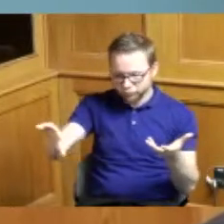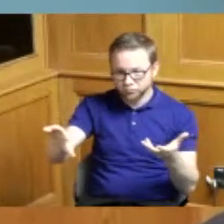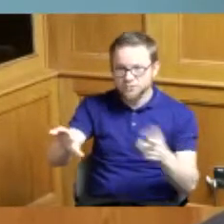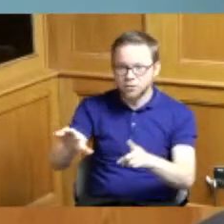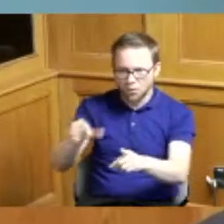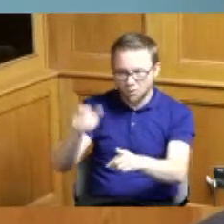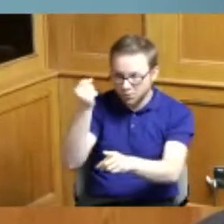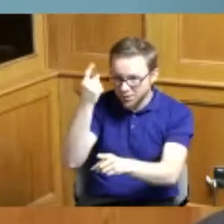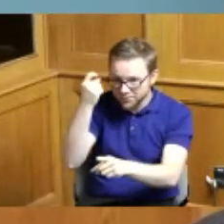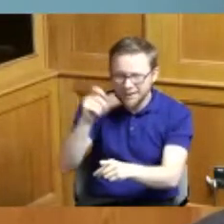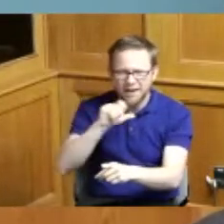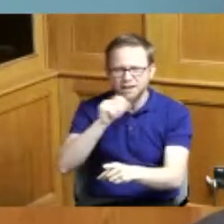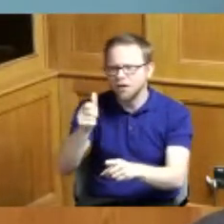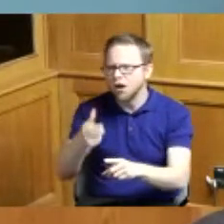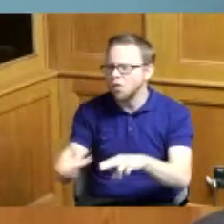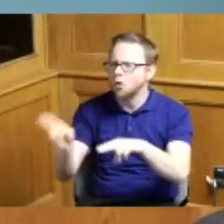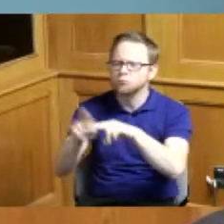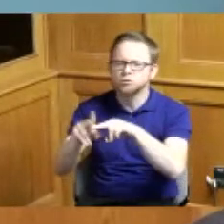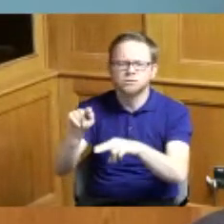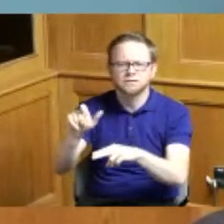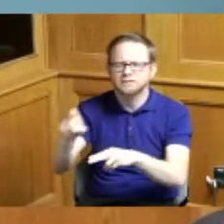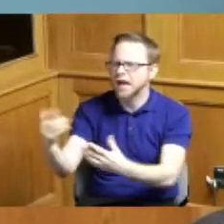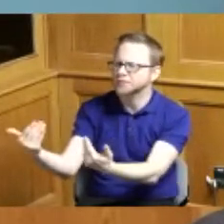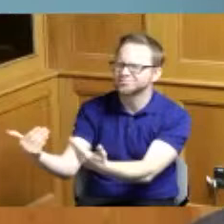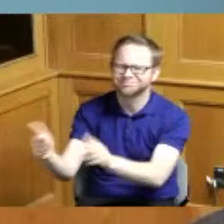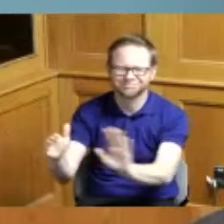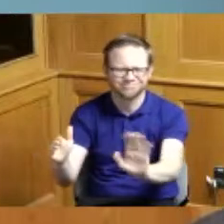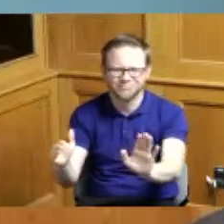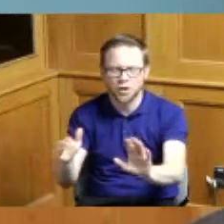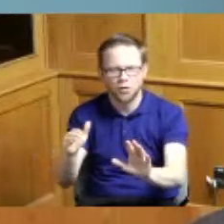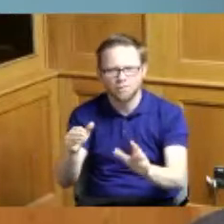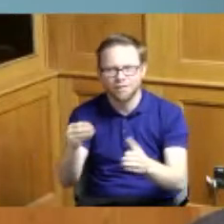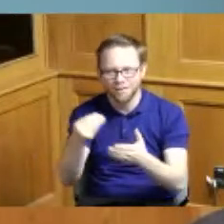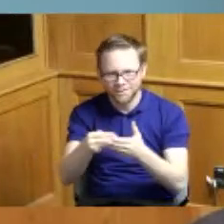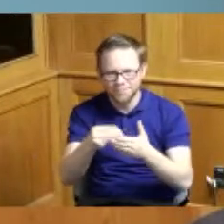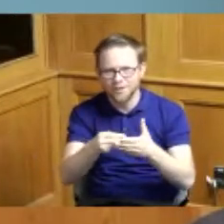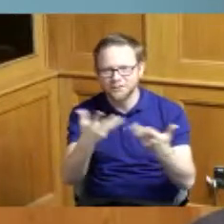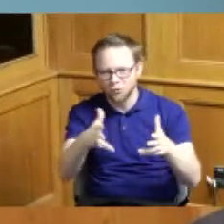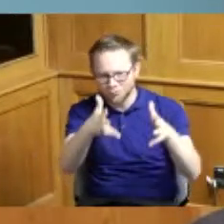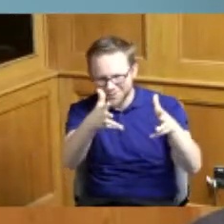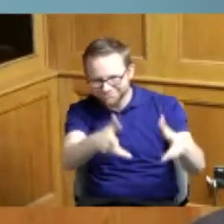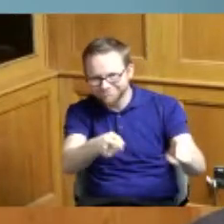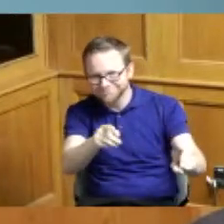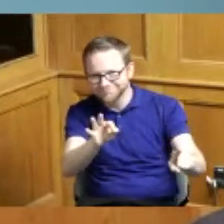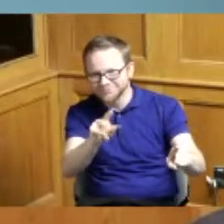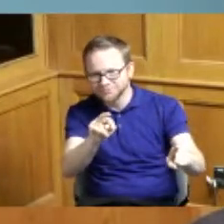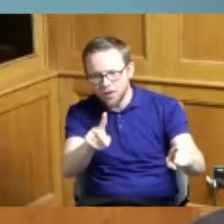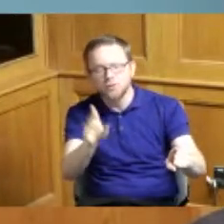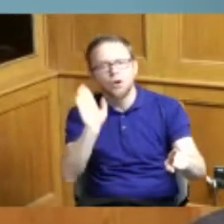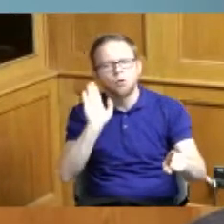to raise any taxes or anything like that or um we will be working with private entities partnering